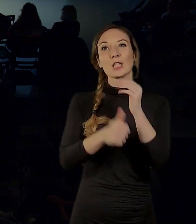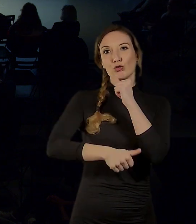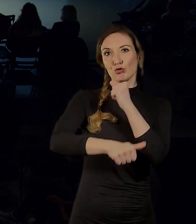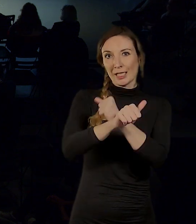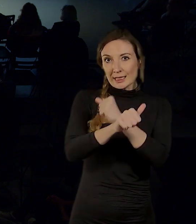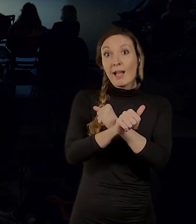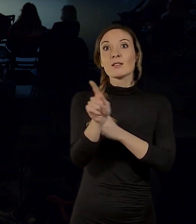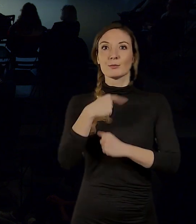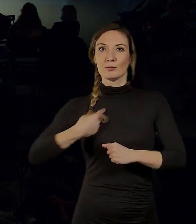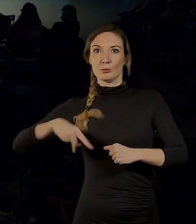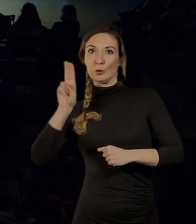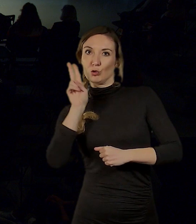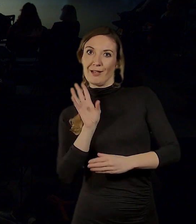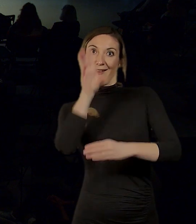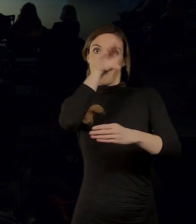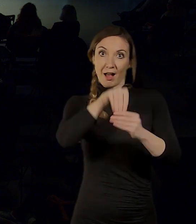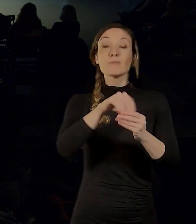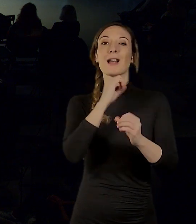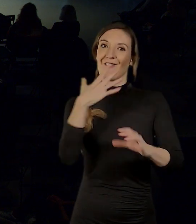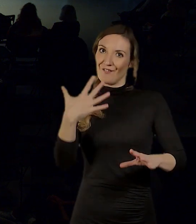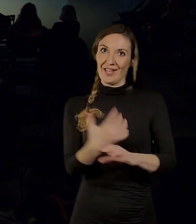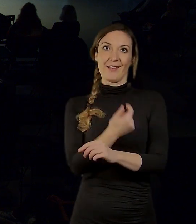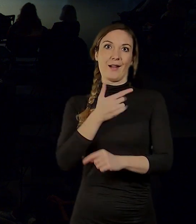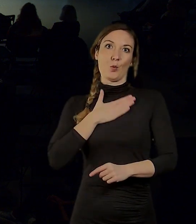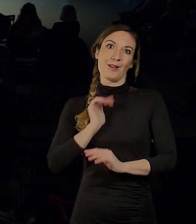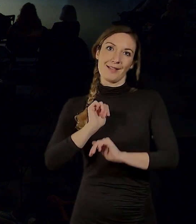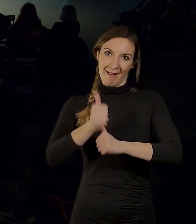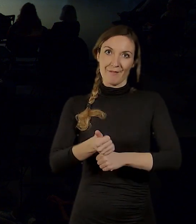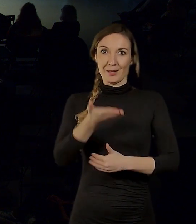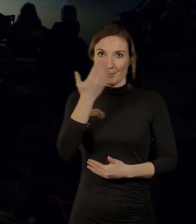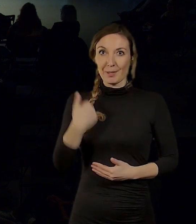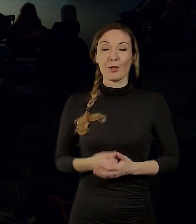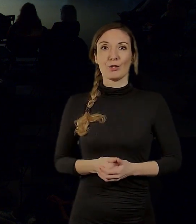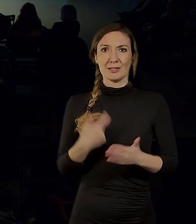that has been operating here for twelve, thirteen years in the Czech Republic.